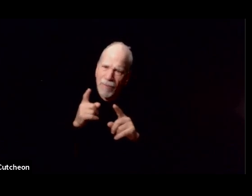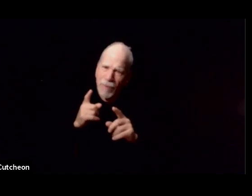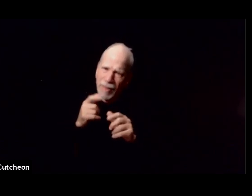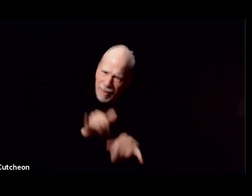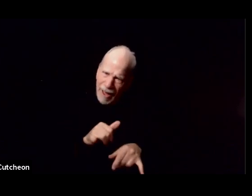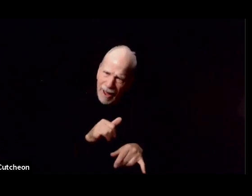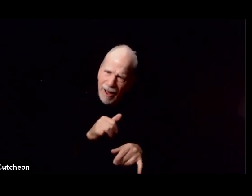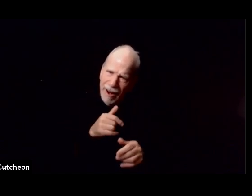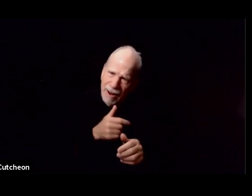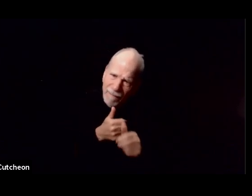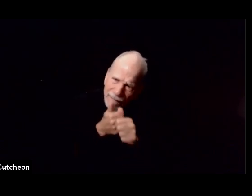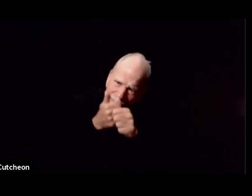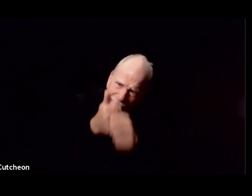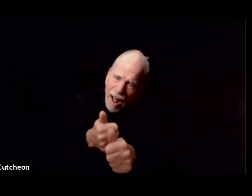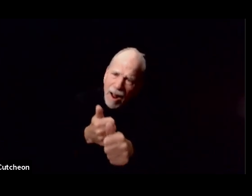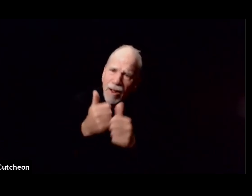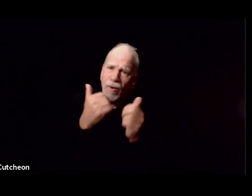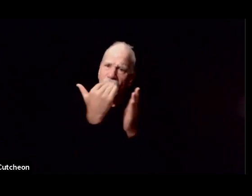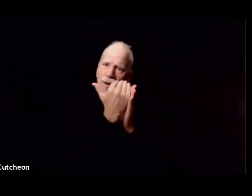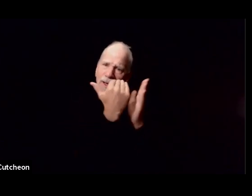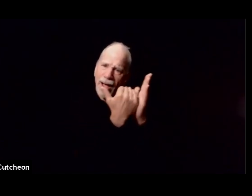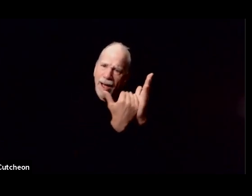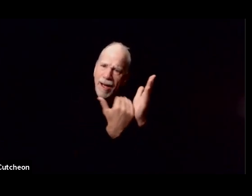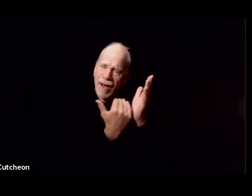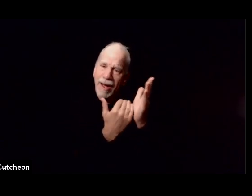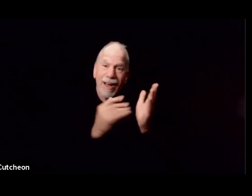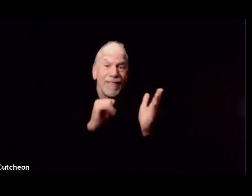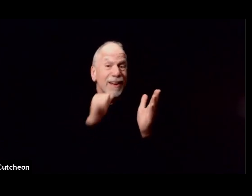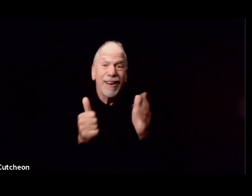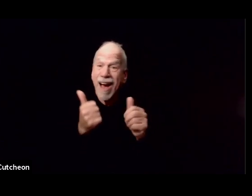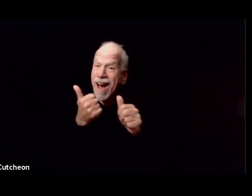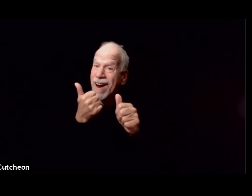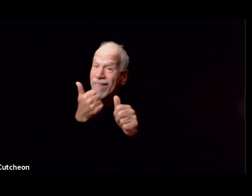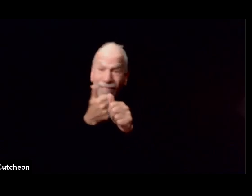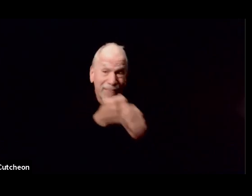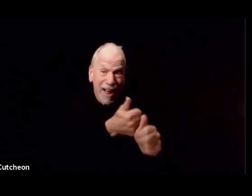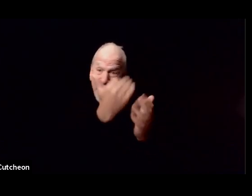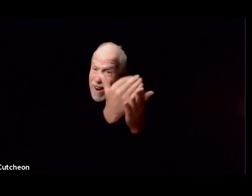preventing disease transmission as well as from a person who is infected as well as likely